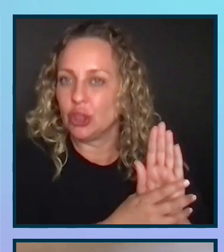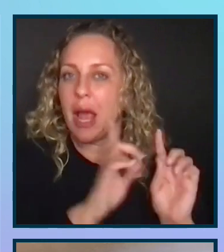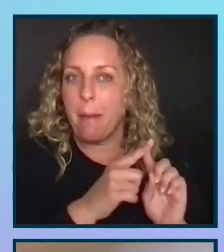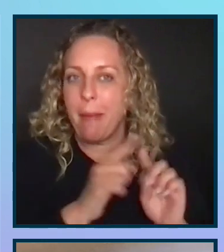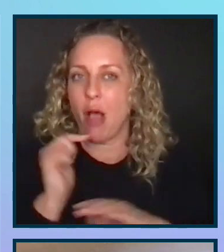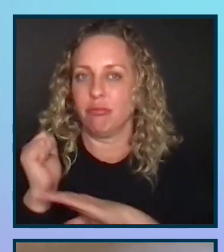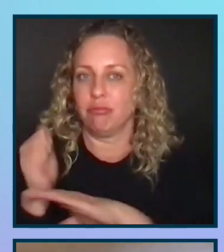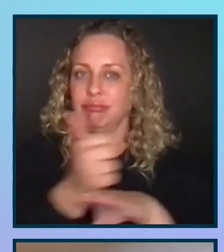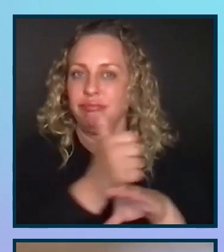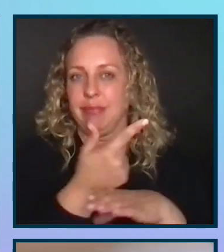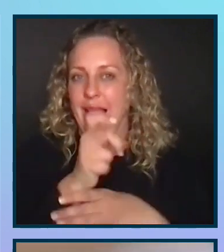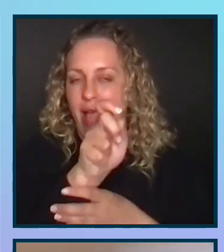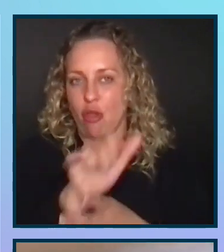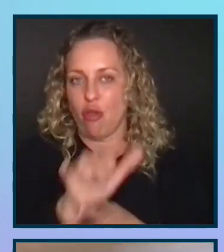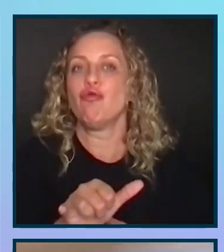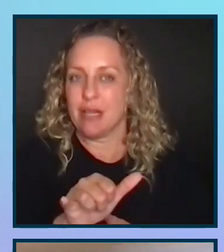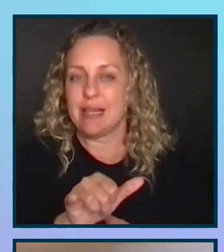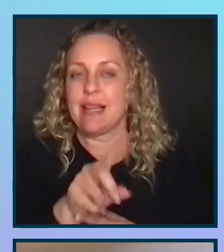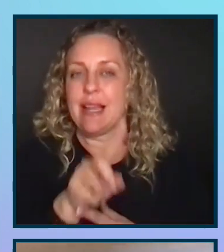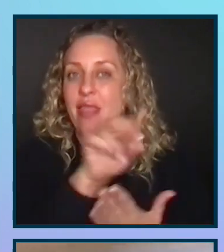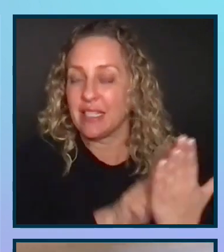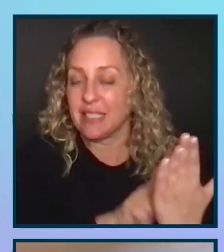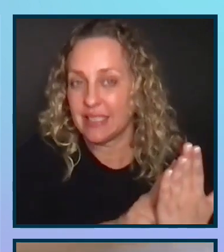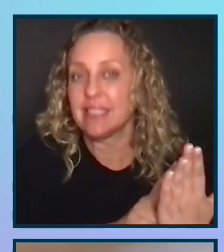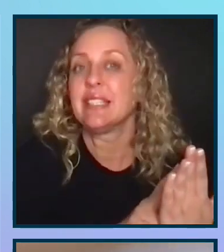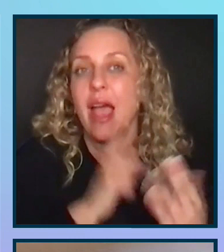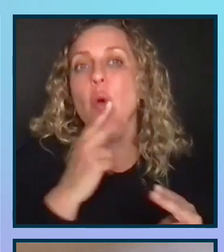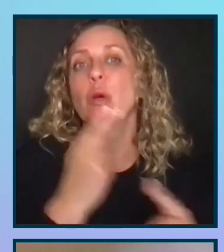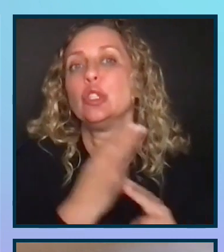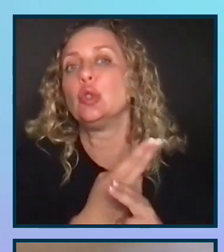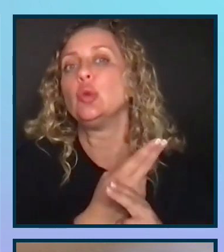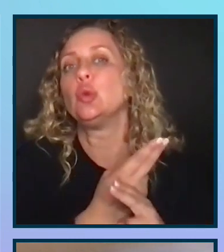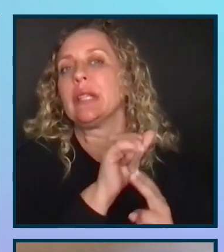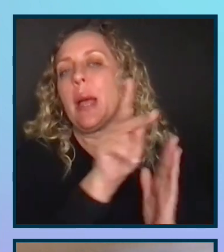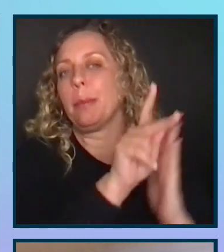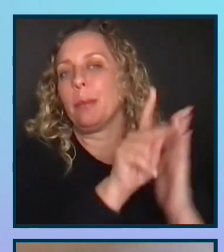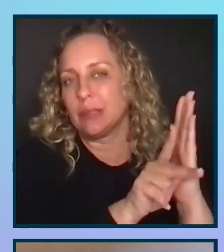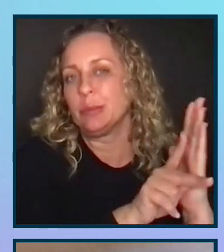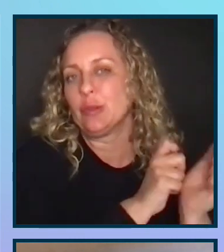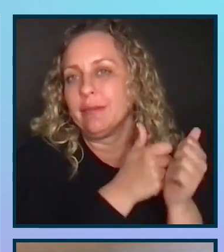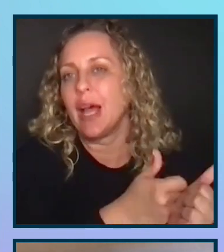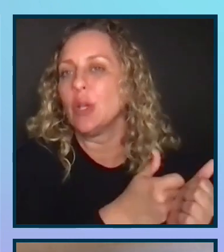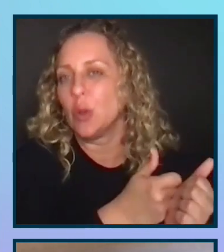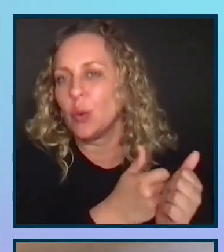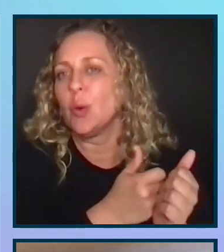The app's design was made using the principles and ideas of inclusive design.